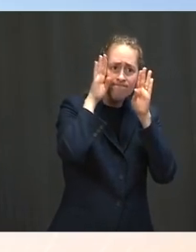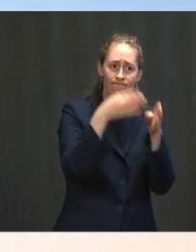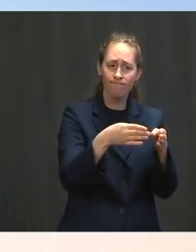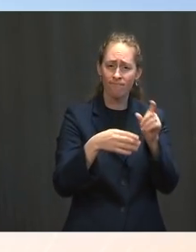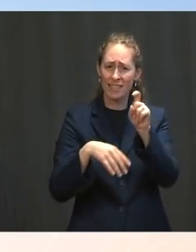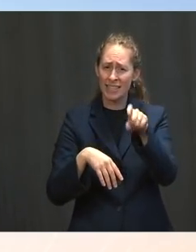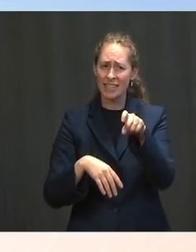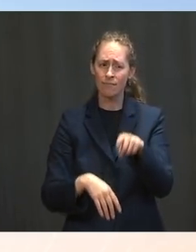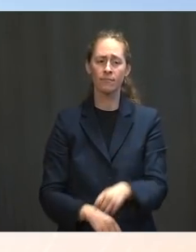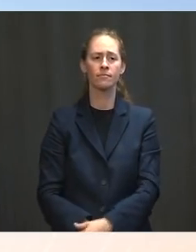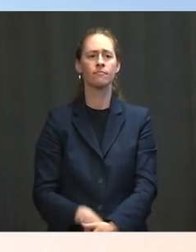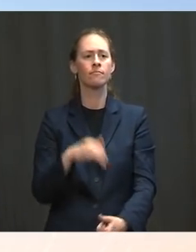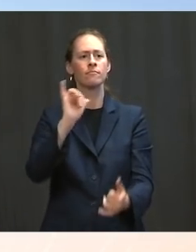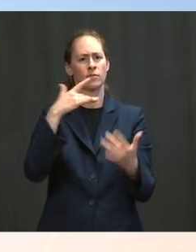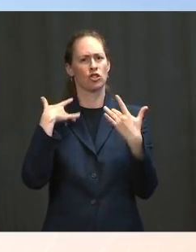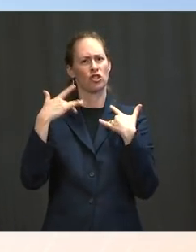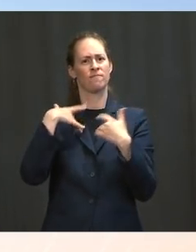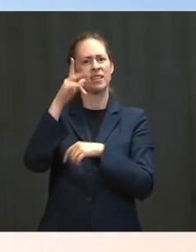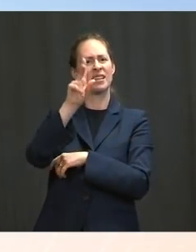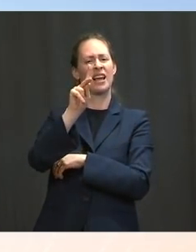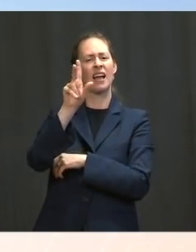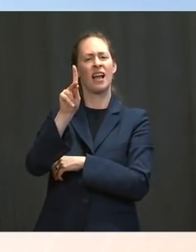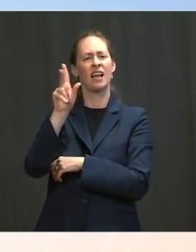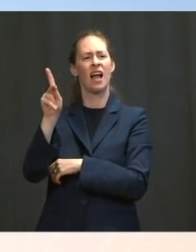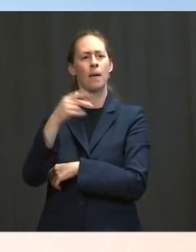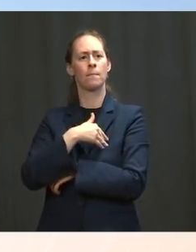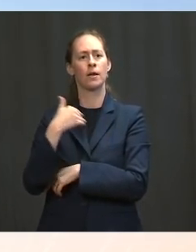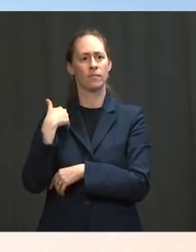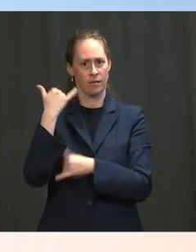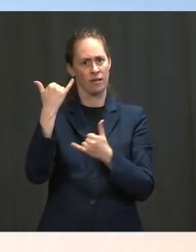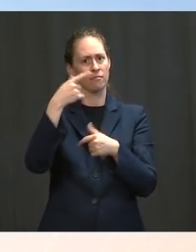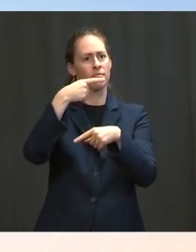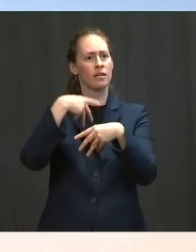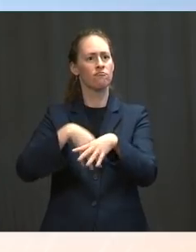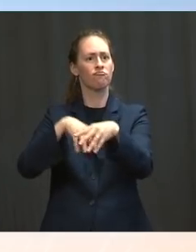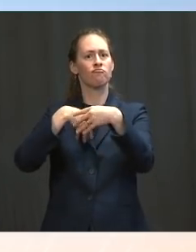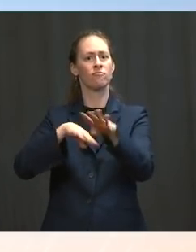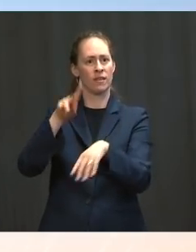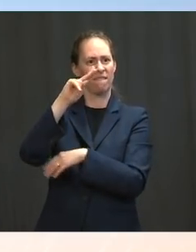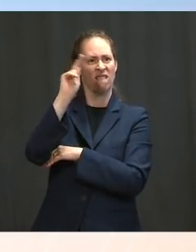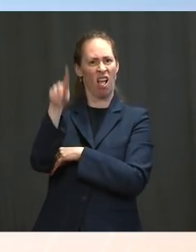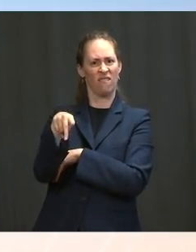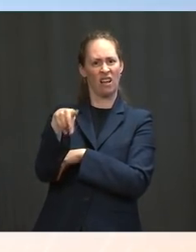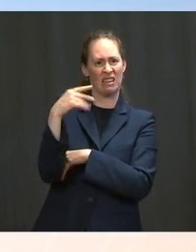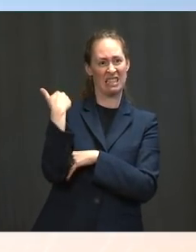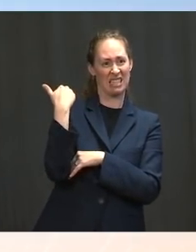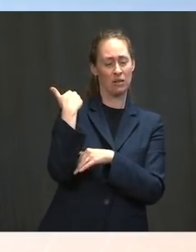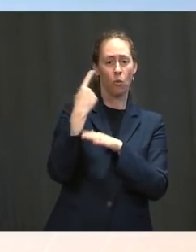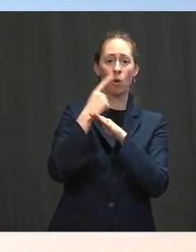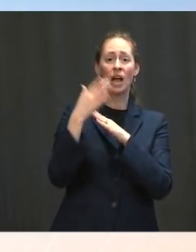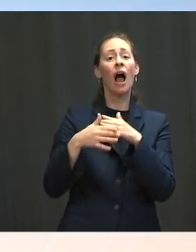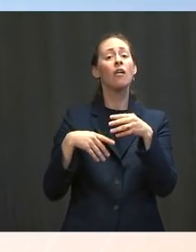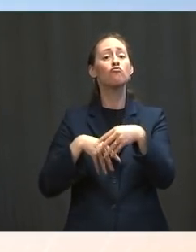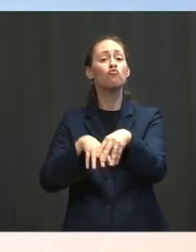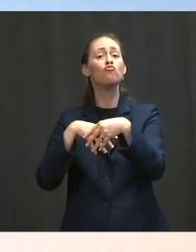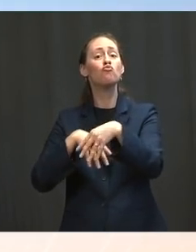and white supremacists marching in Philadelphia over the weekend on Fourth of July? Ms. Psaki: Well, I would say, first, April, that --